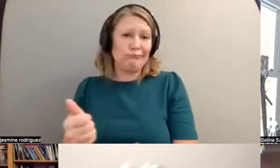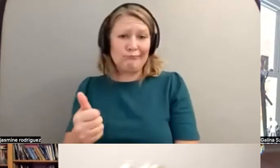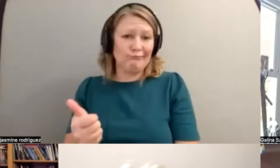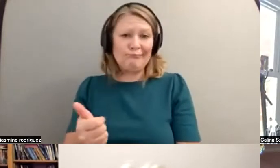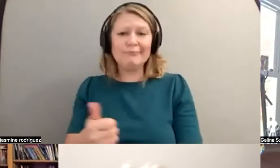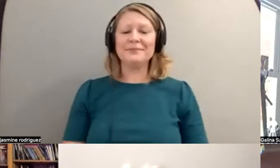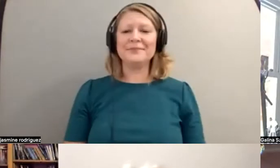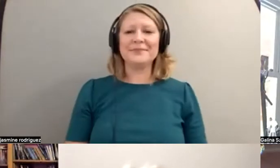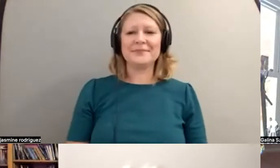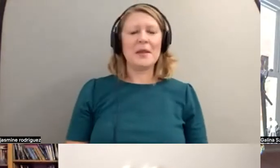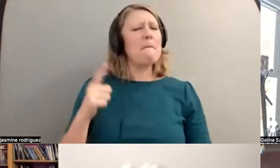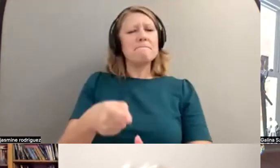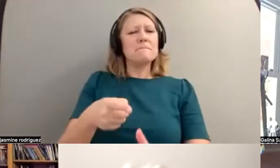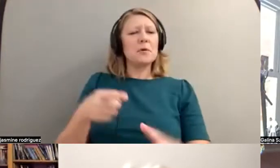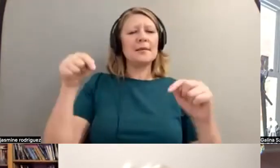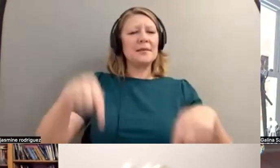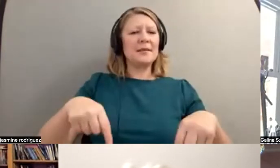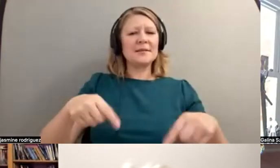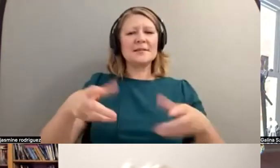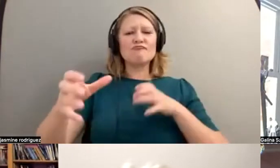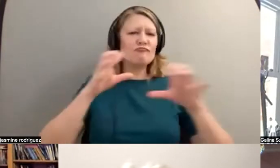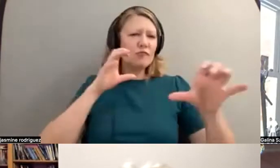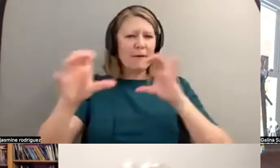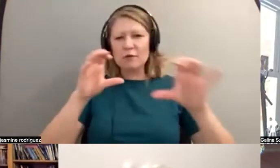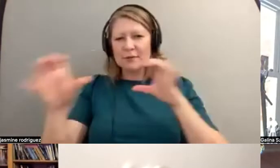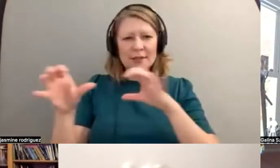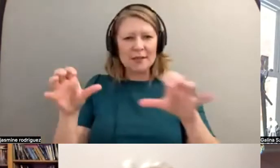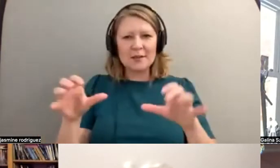And you never know what you learn from conversation.